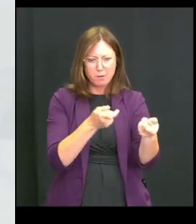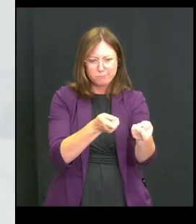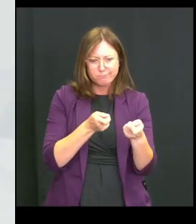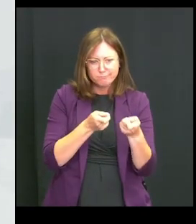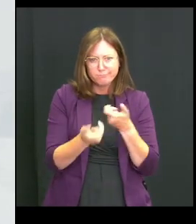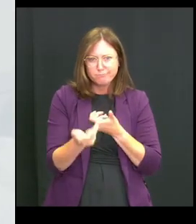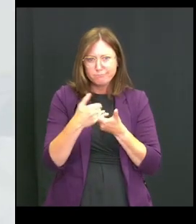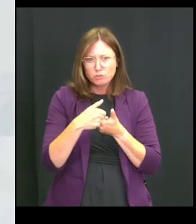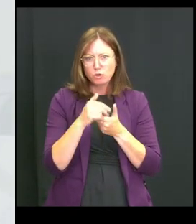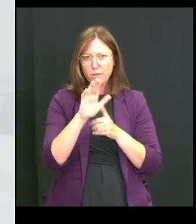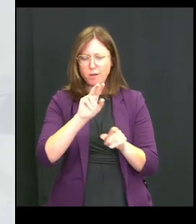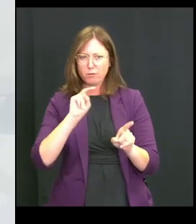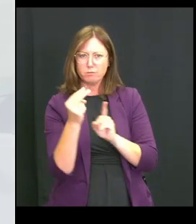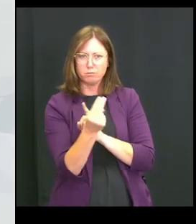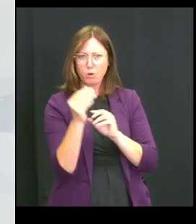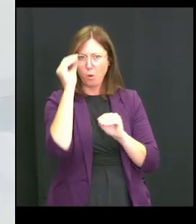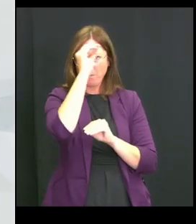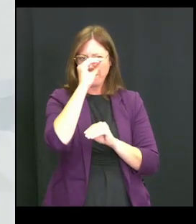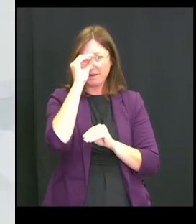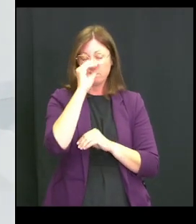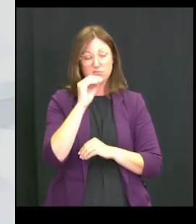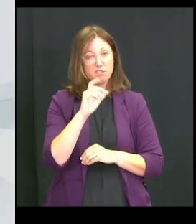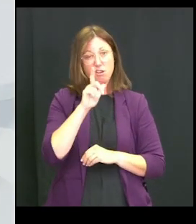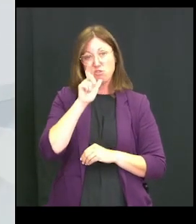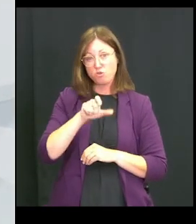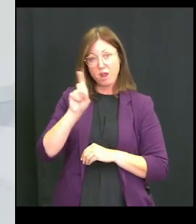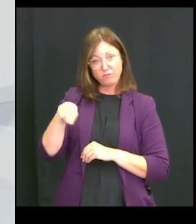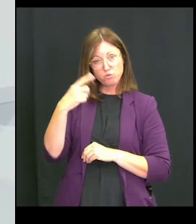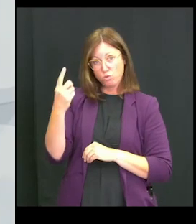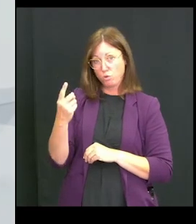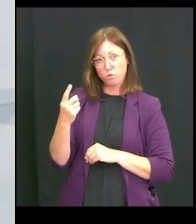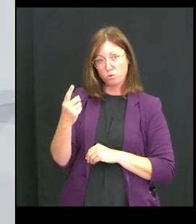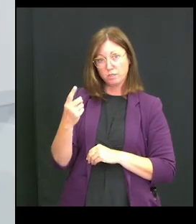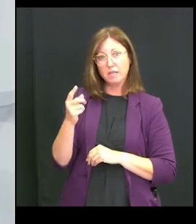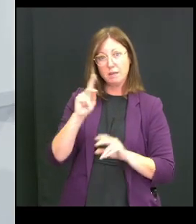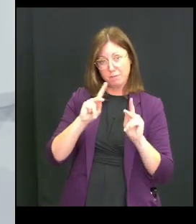It's not just people who necessarily do have political party alliances